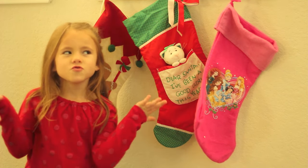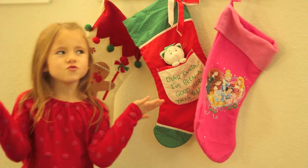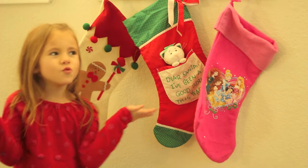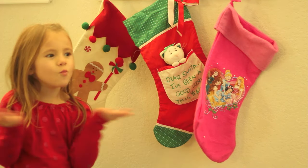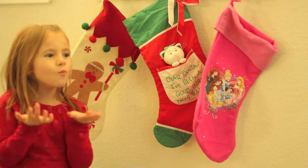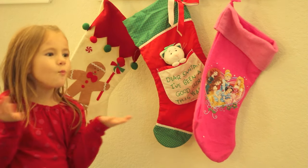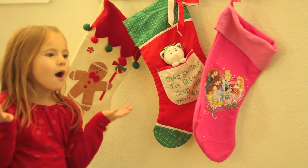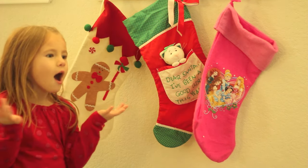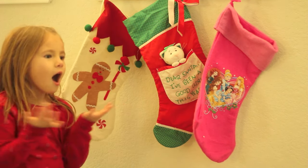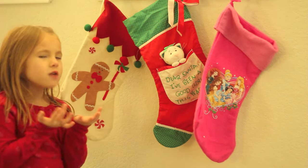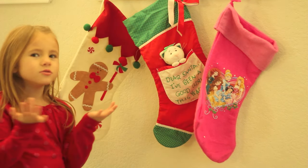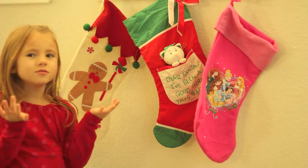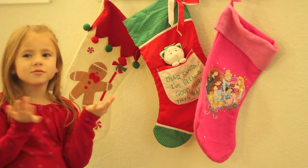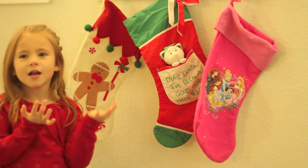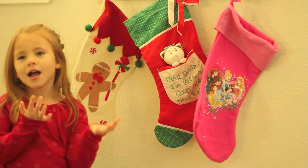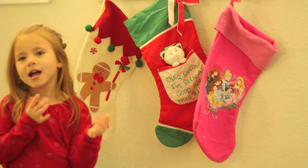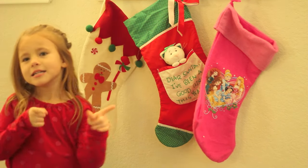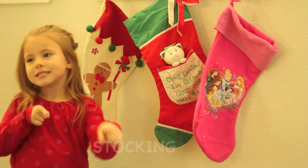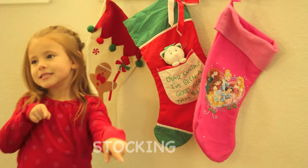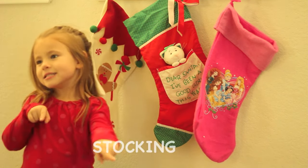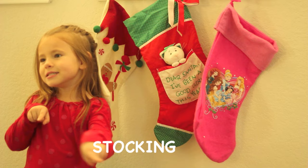What are they?